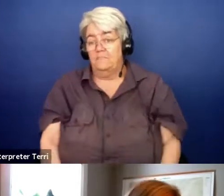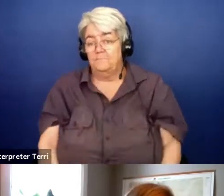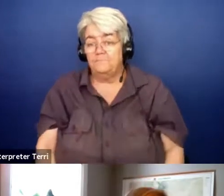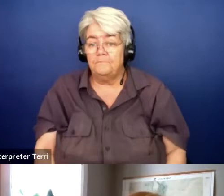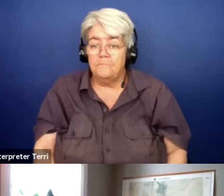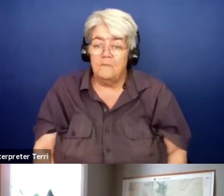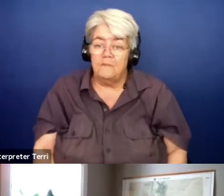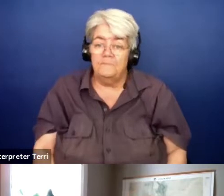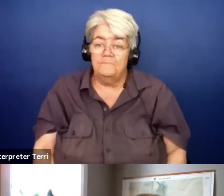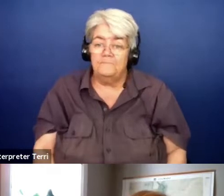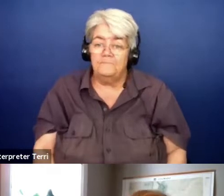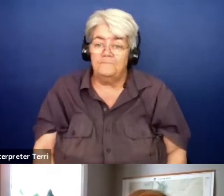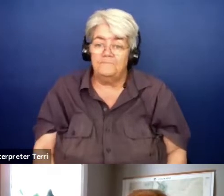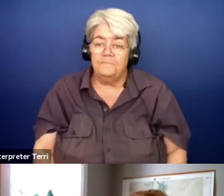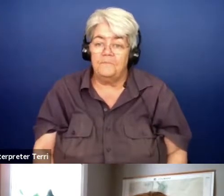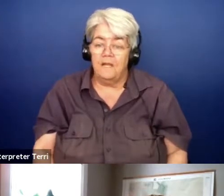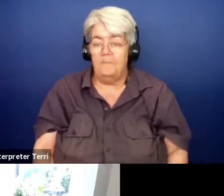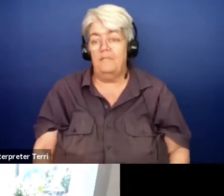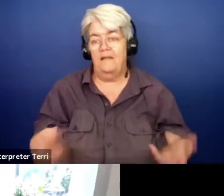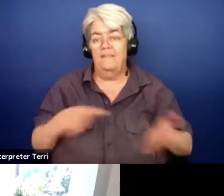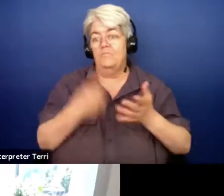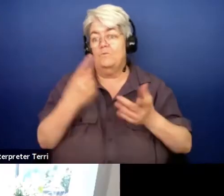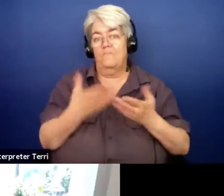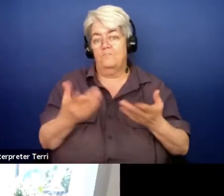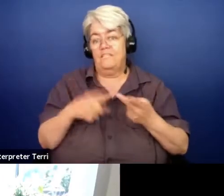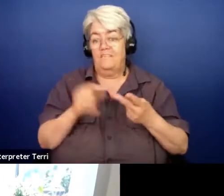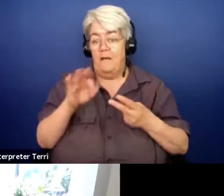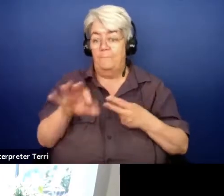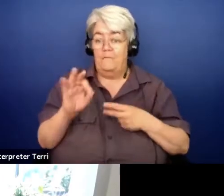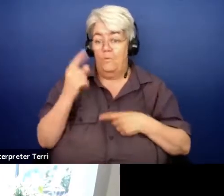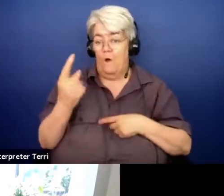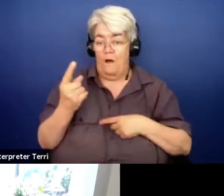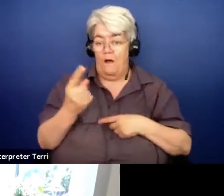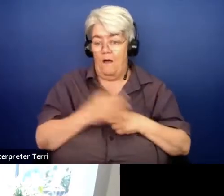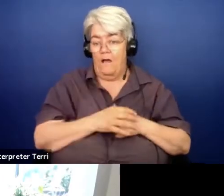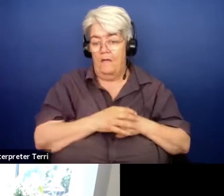I mean this is one of those things if I picked out one -- I mean everyone is doing